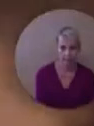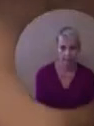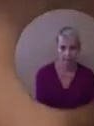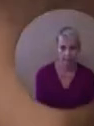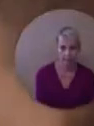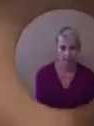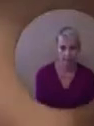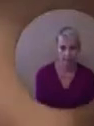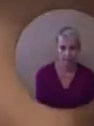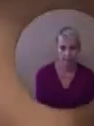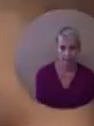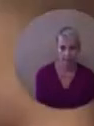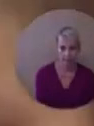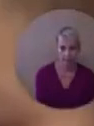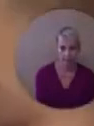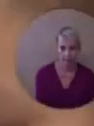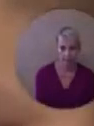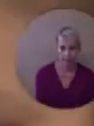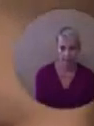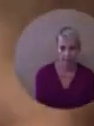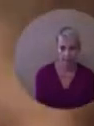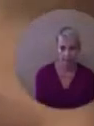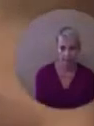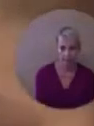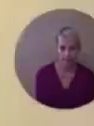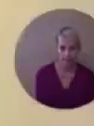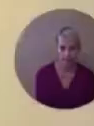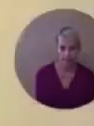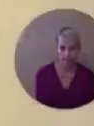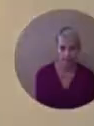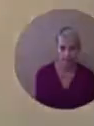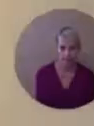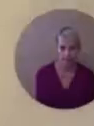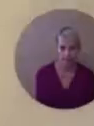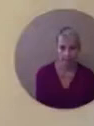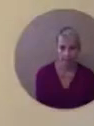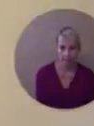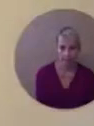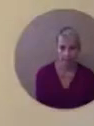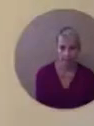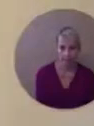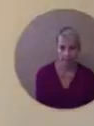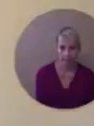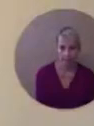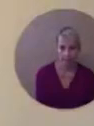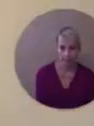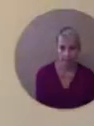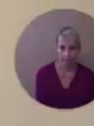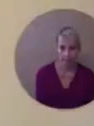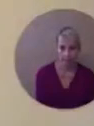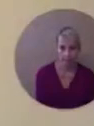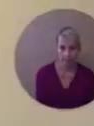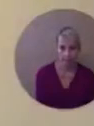My favorite. What is your favorite?